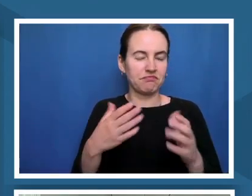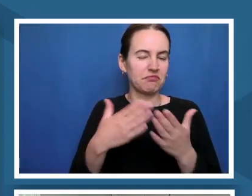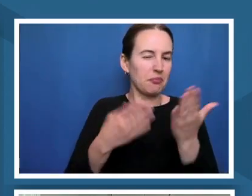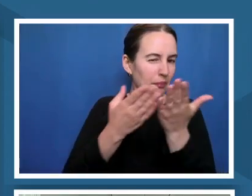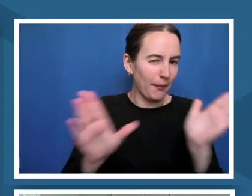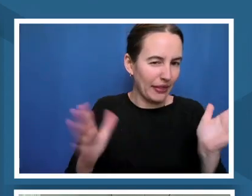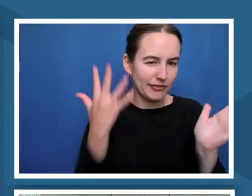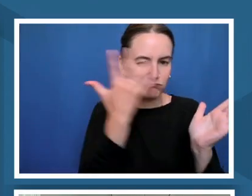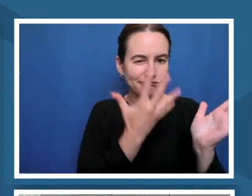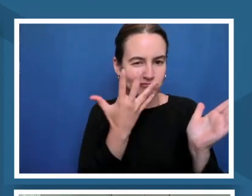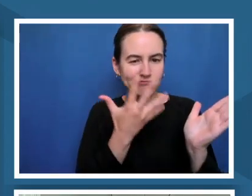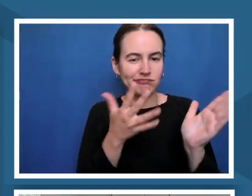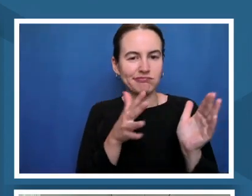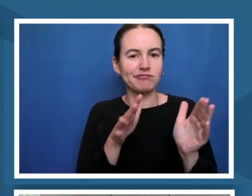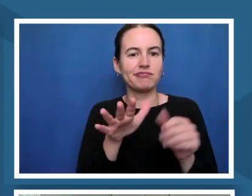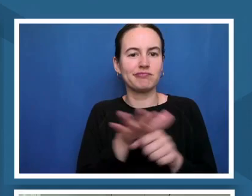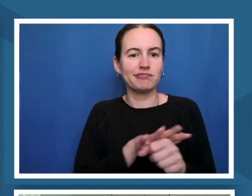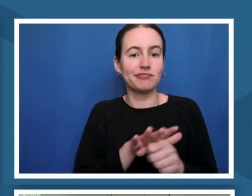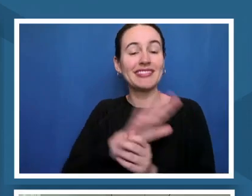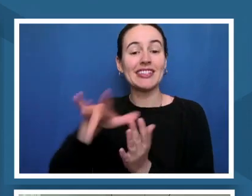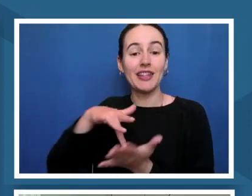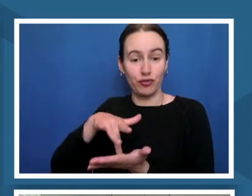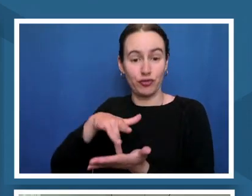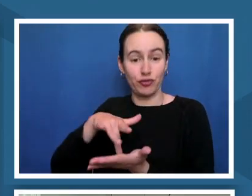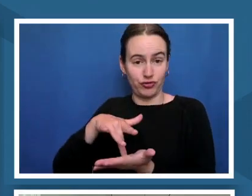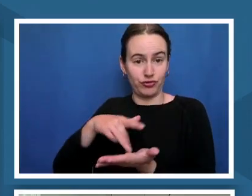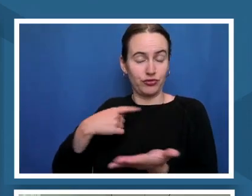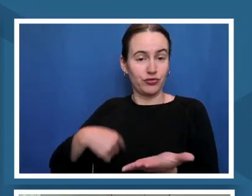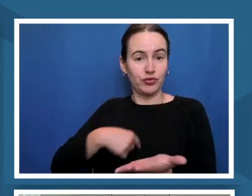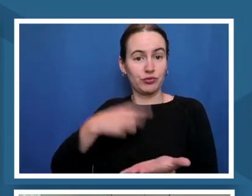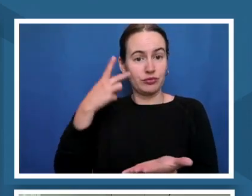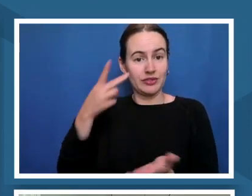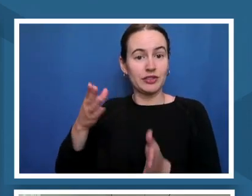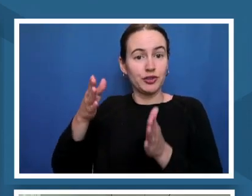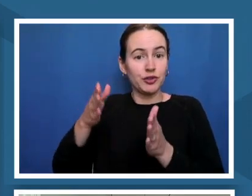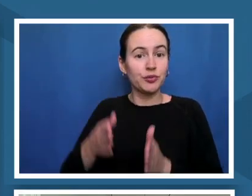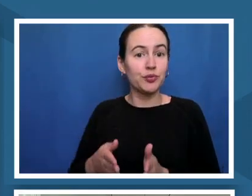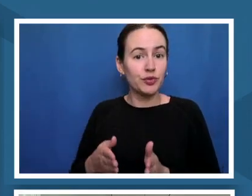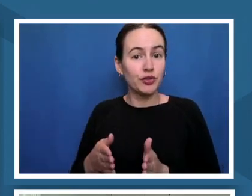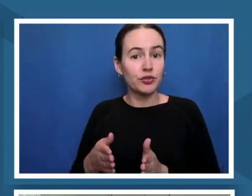in the center artwork we see